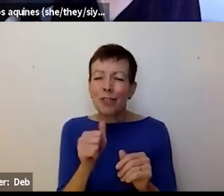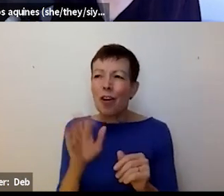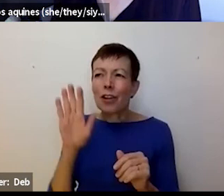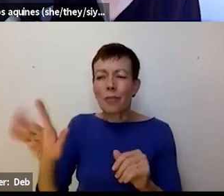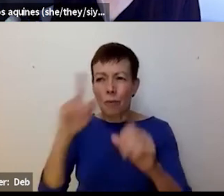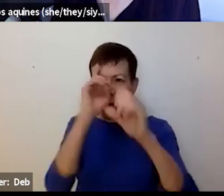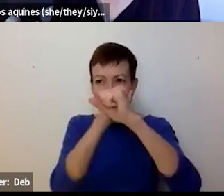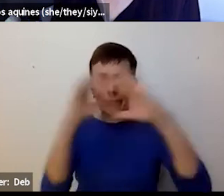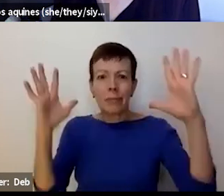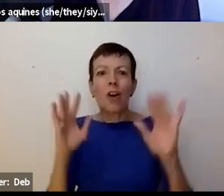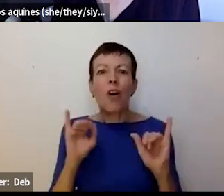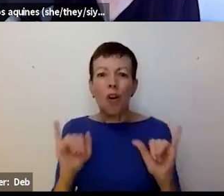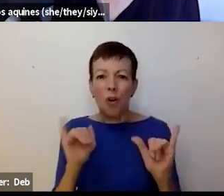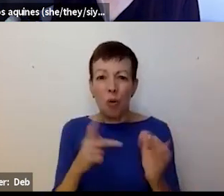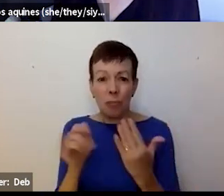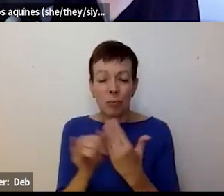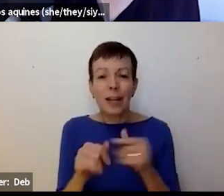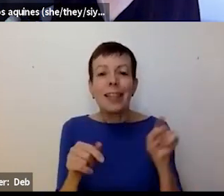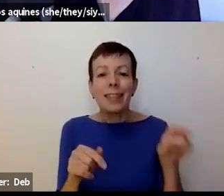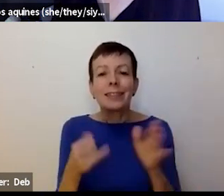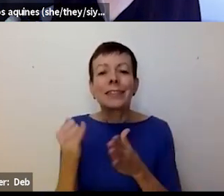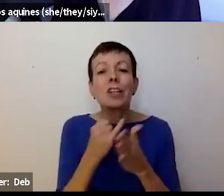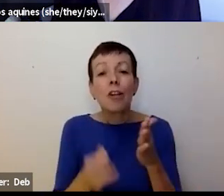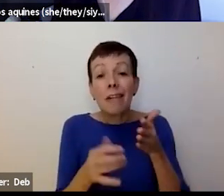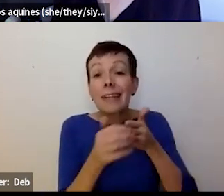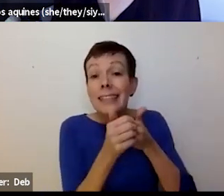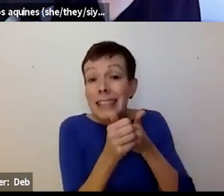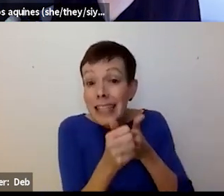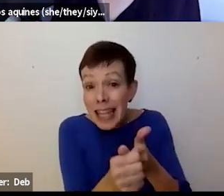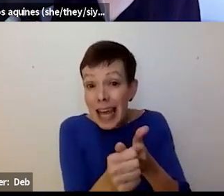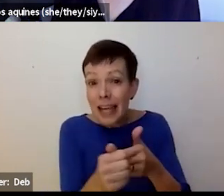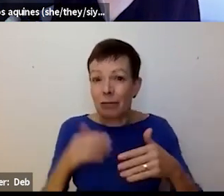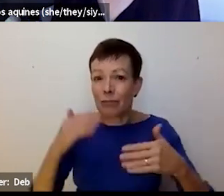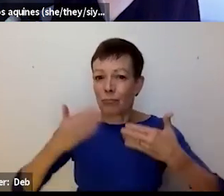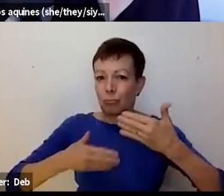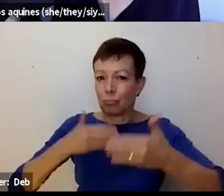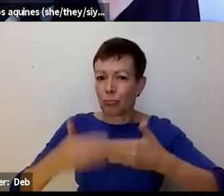it's an artist-led initiative, right? And there are some project components to it.